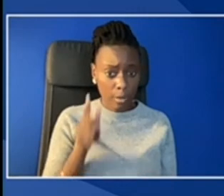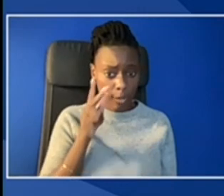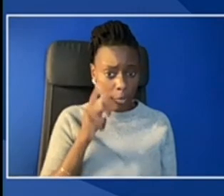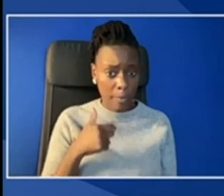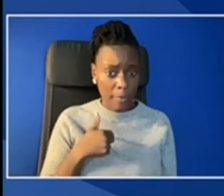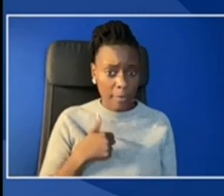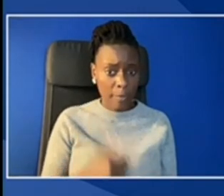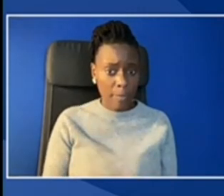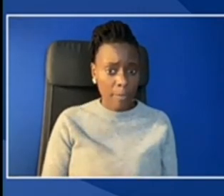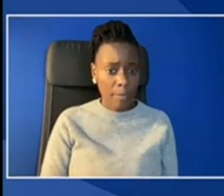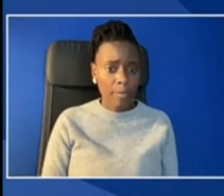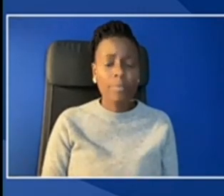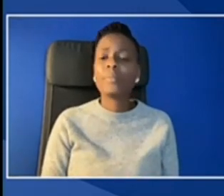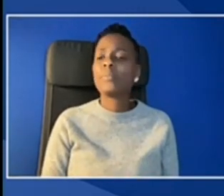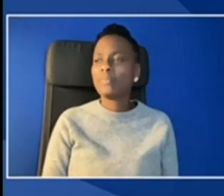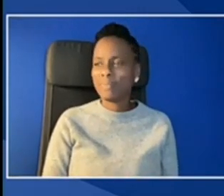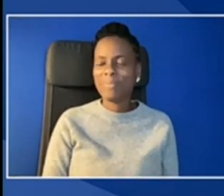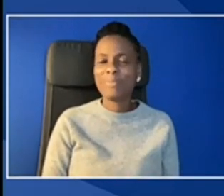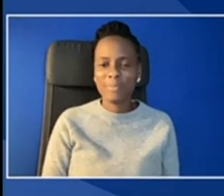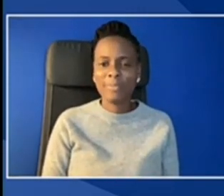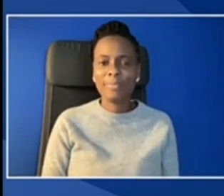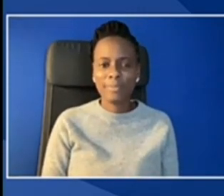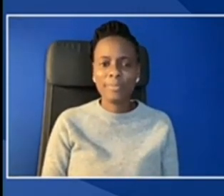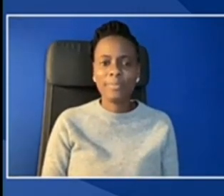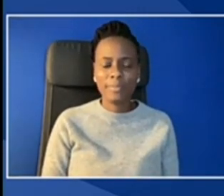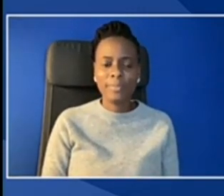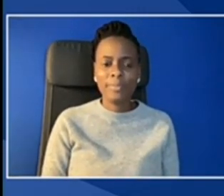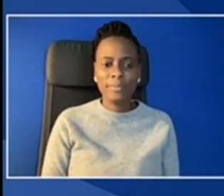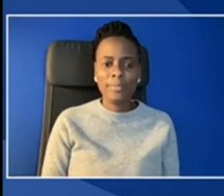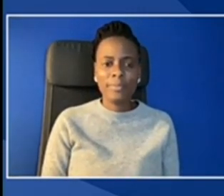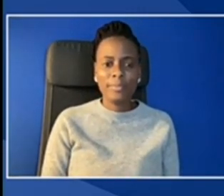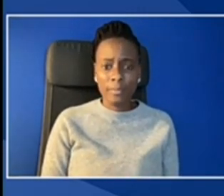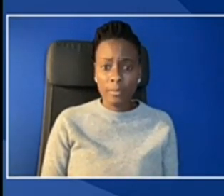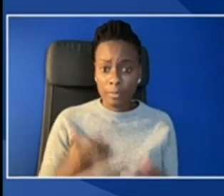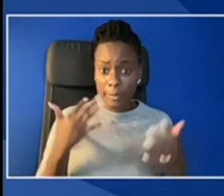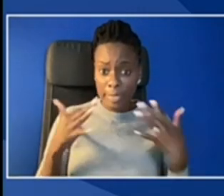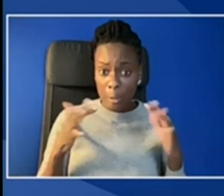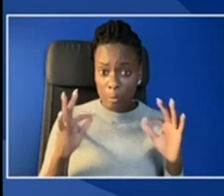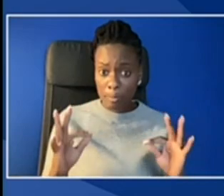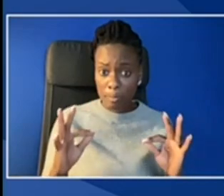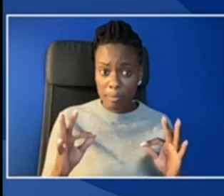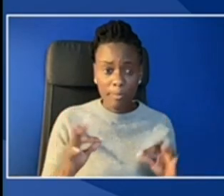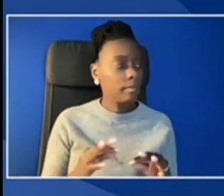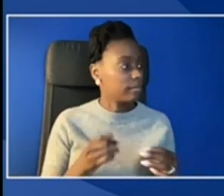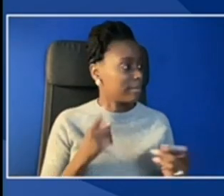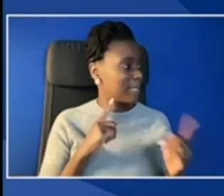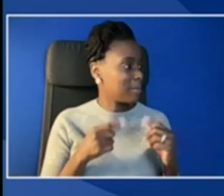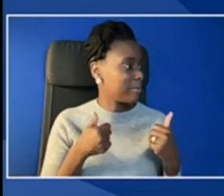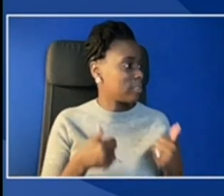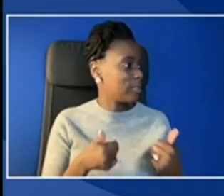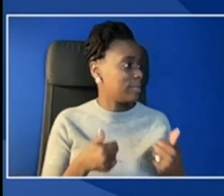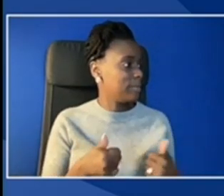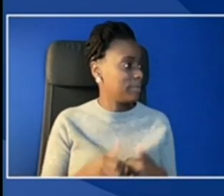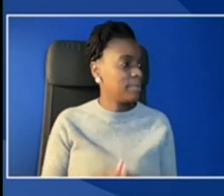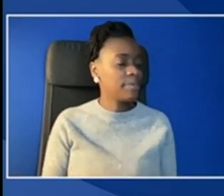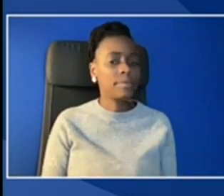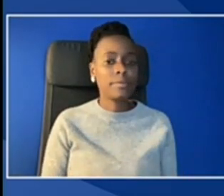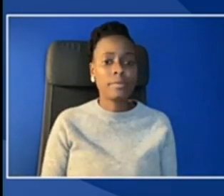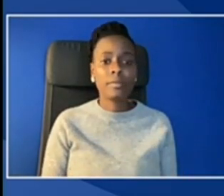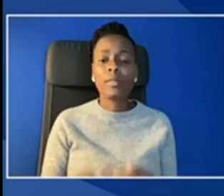Yes. Fantastic. How's my sound? You sound great. Okay. This is your opportunity to make a